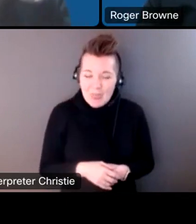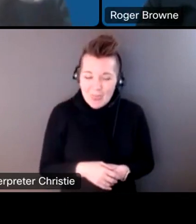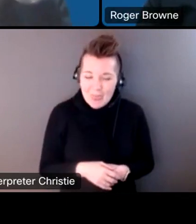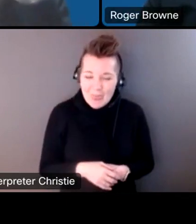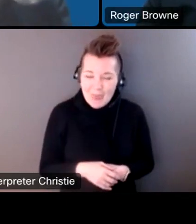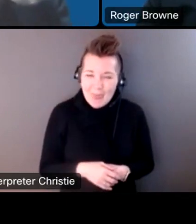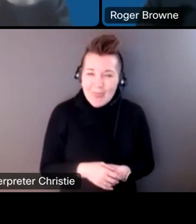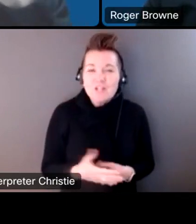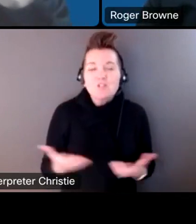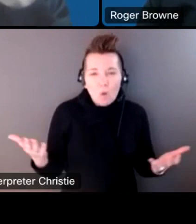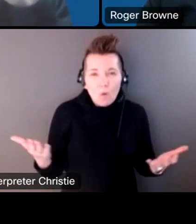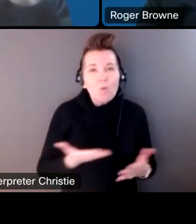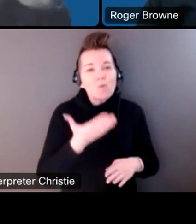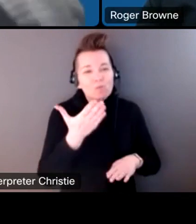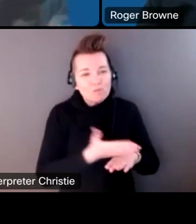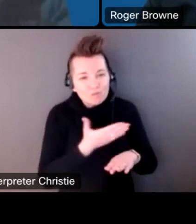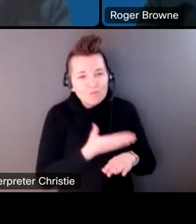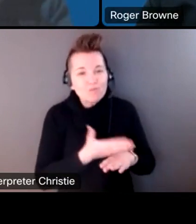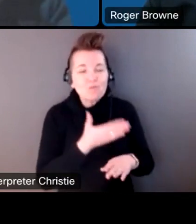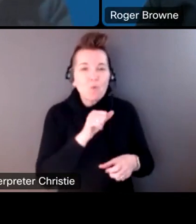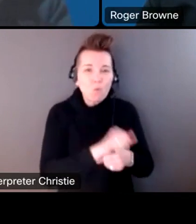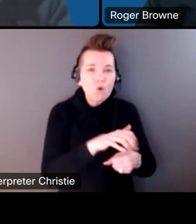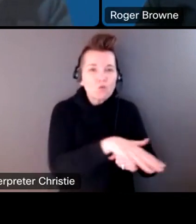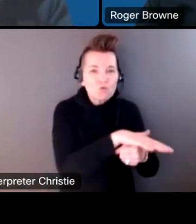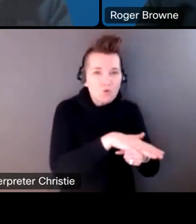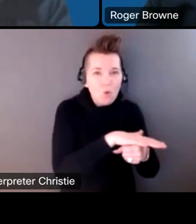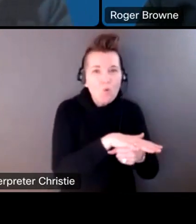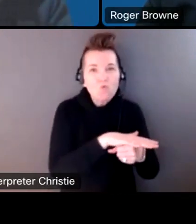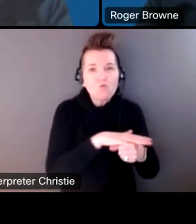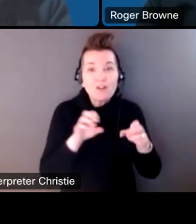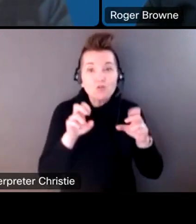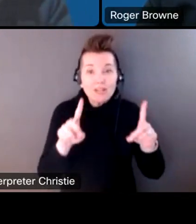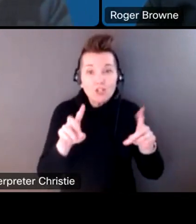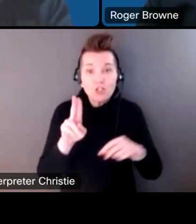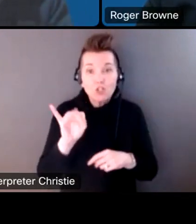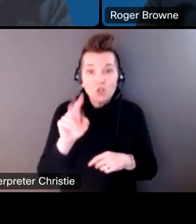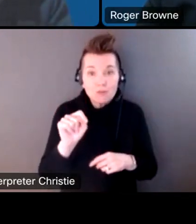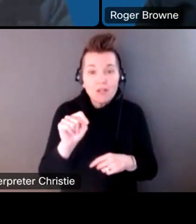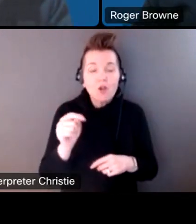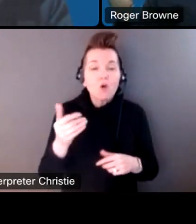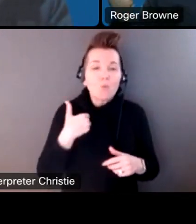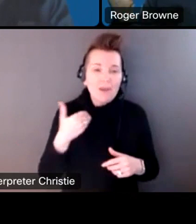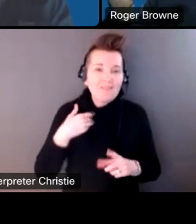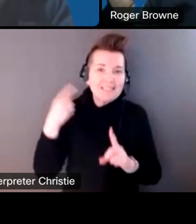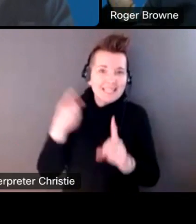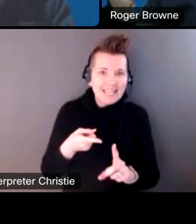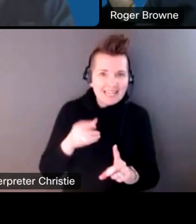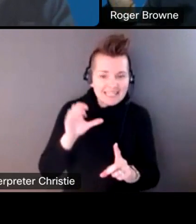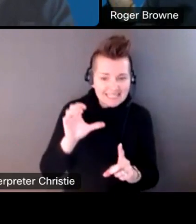work zone coordination unit, where on the go-forward we've got a dedicated senior PM on a ward by ward basis.